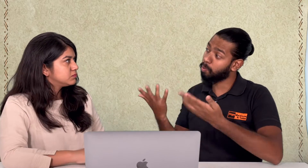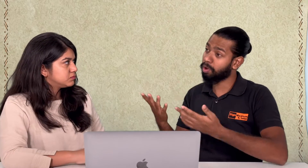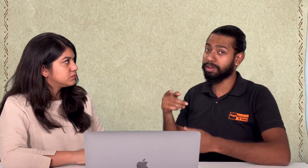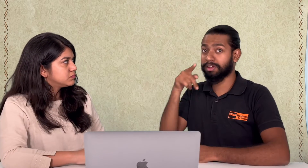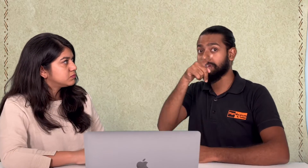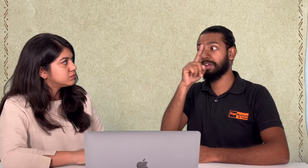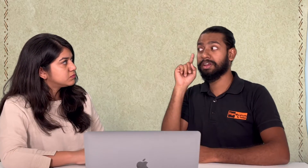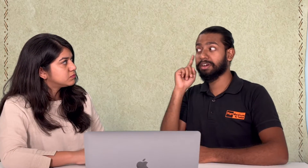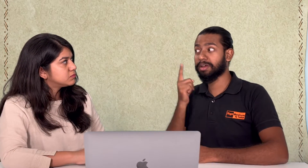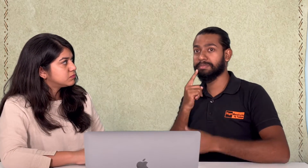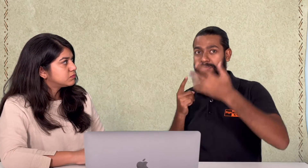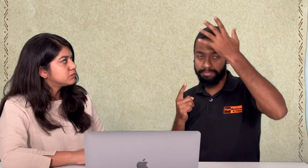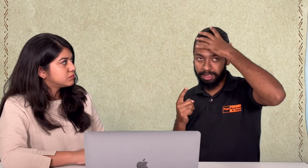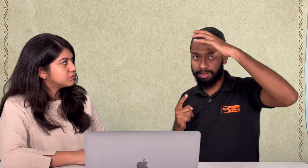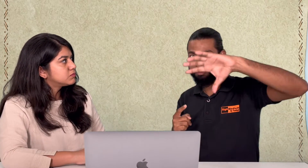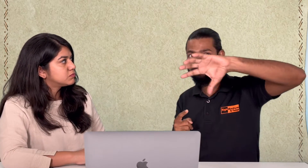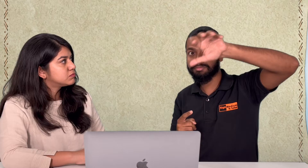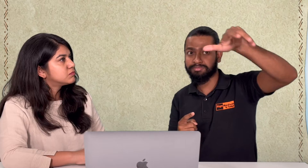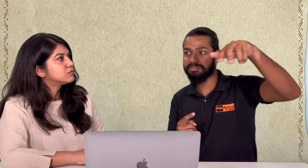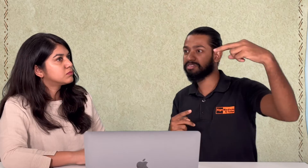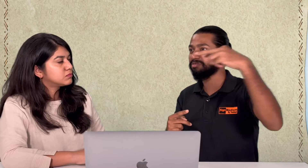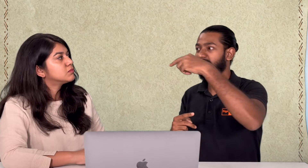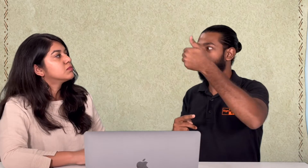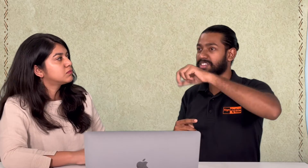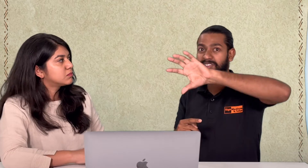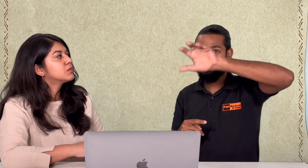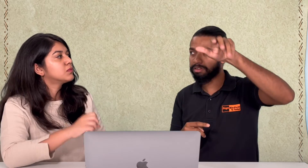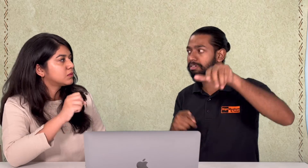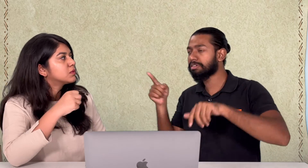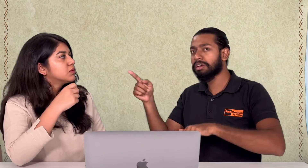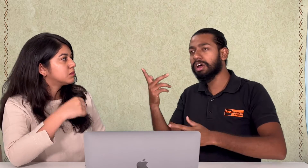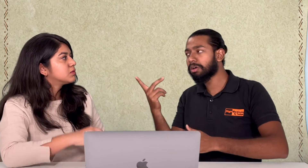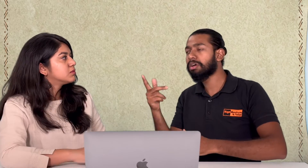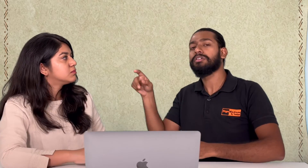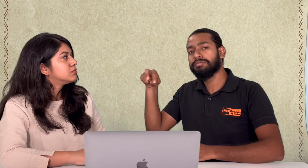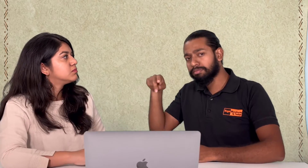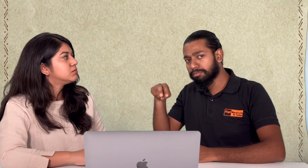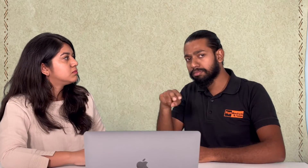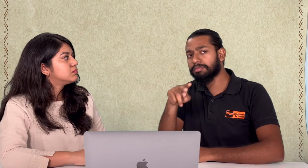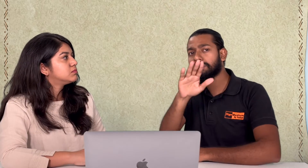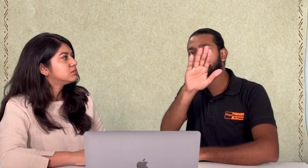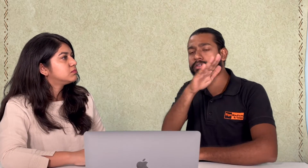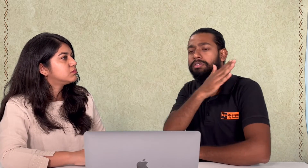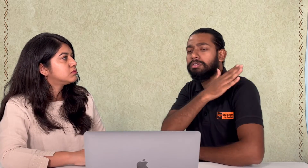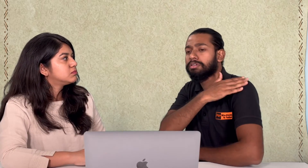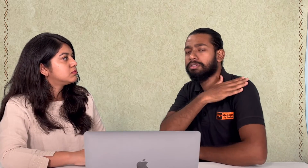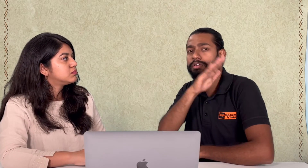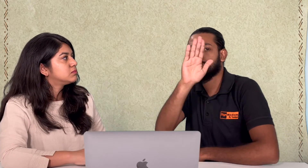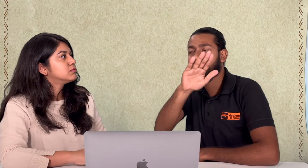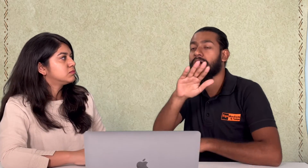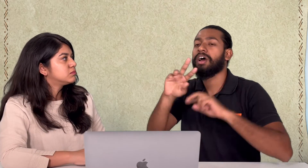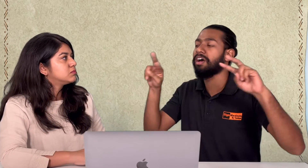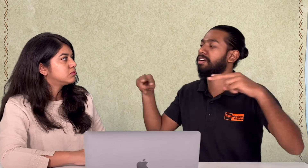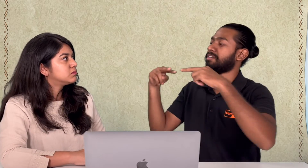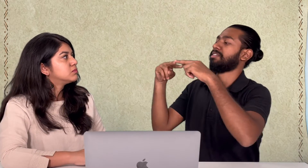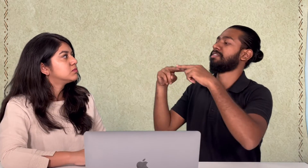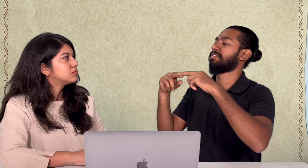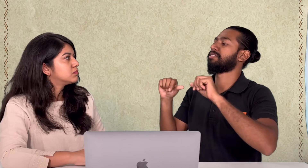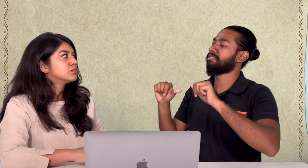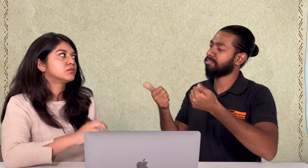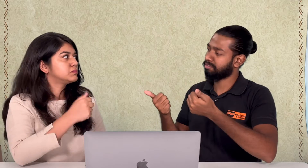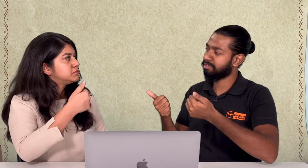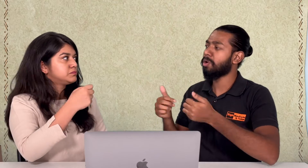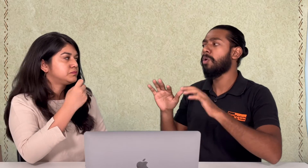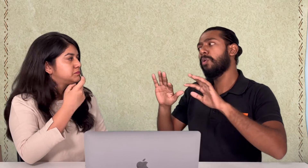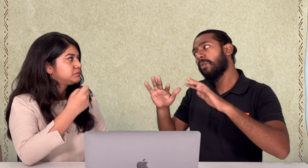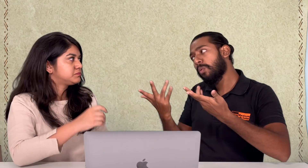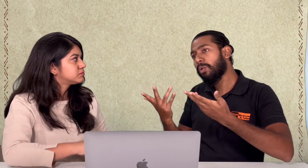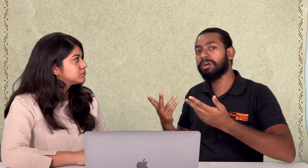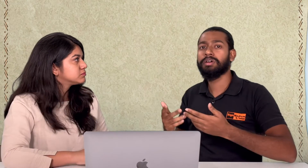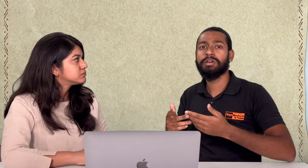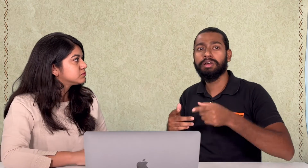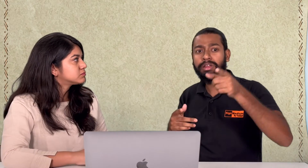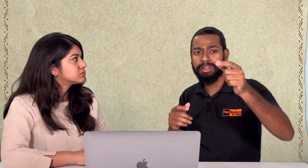If they have your back towards you gently tap their shoulder.